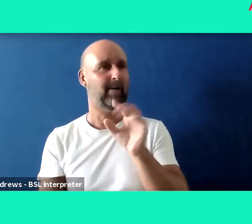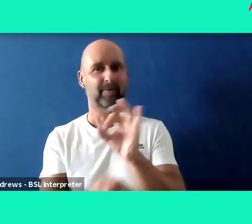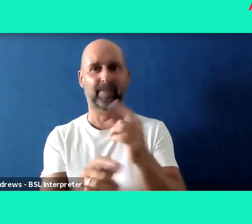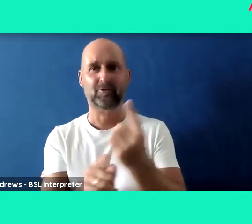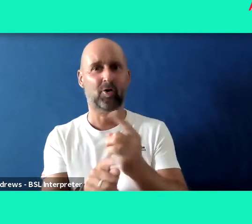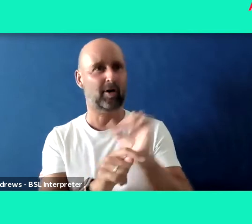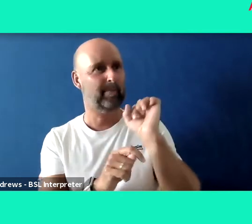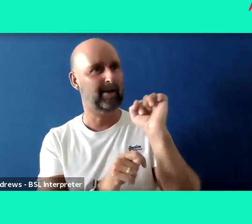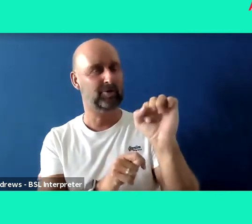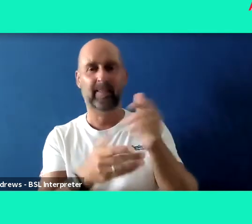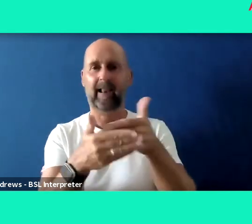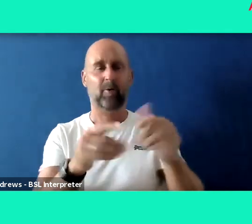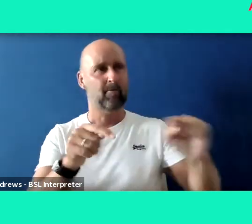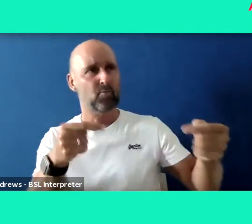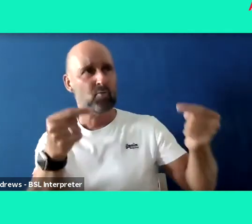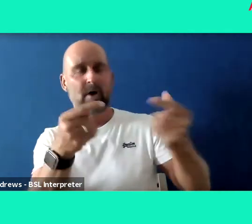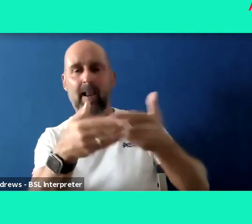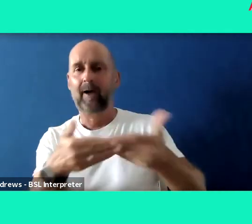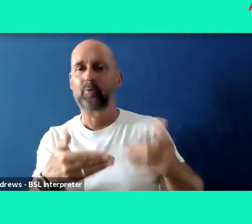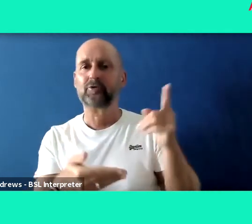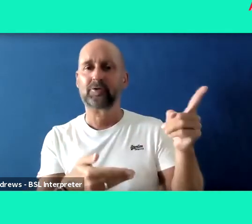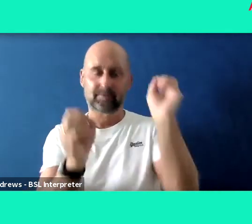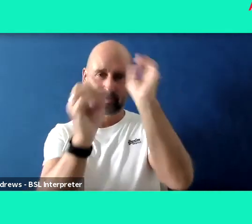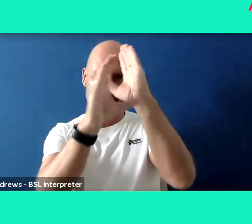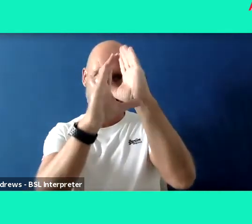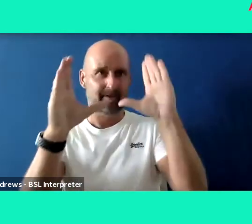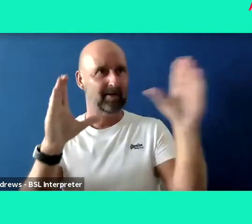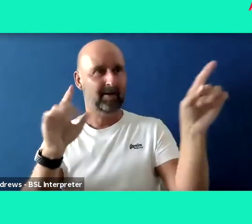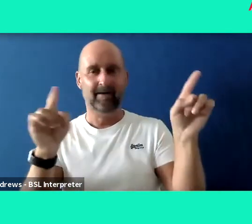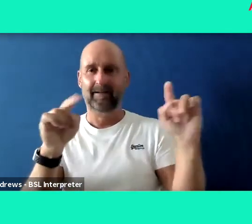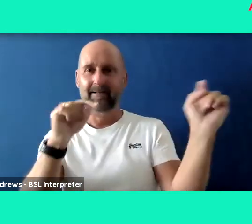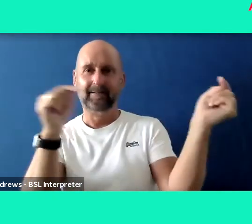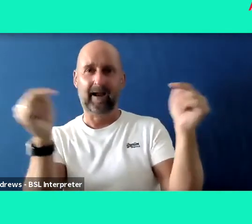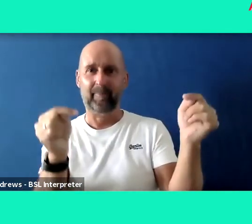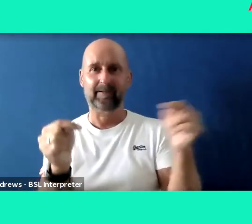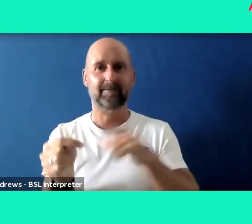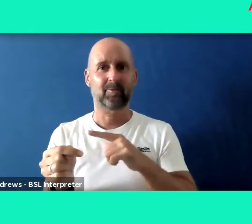language with which to frame the societal dynamics we are confined by is anachronism